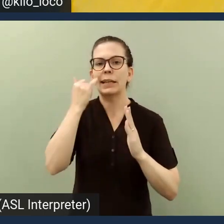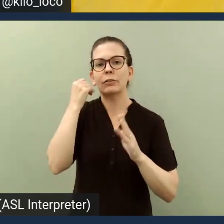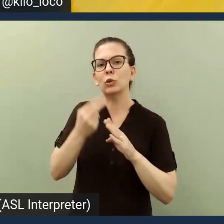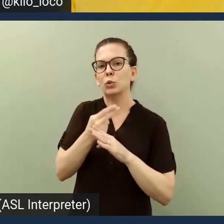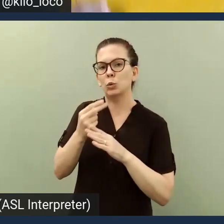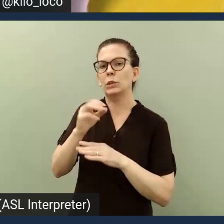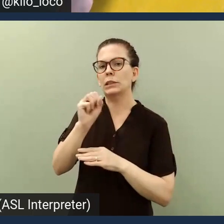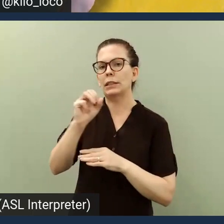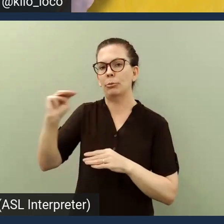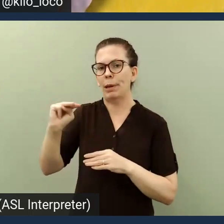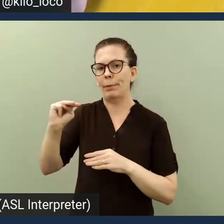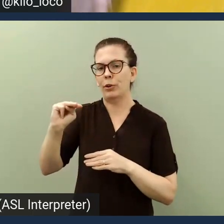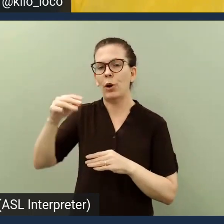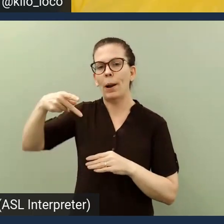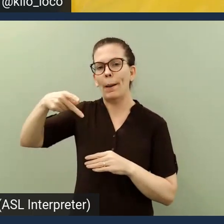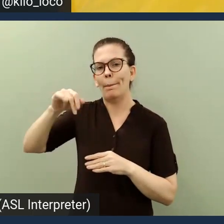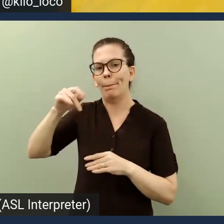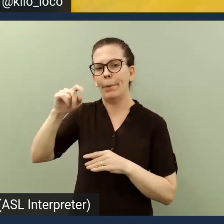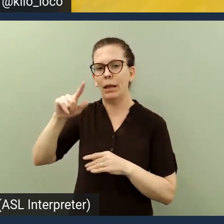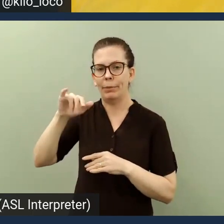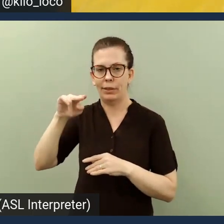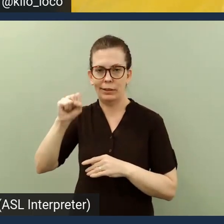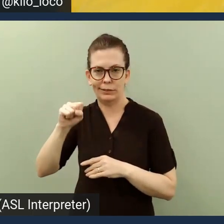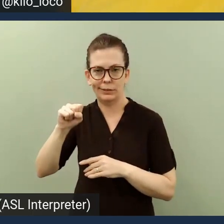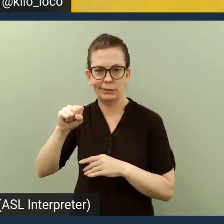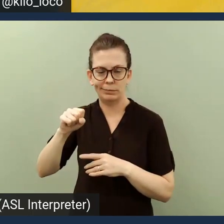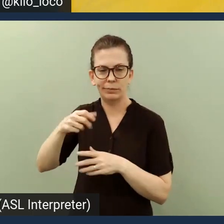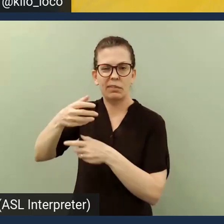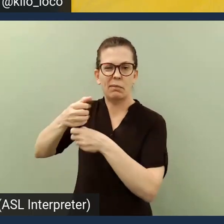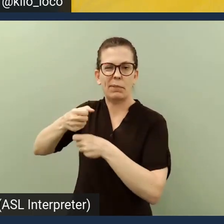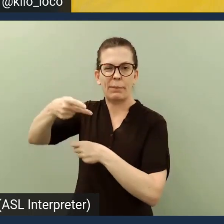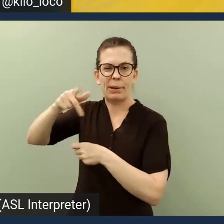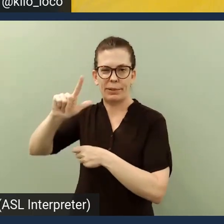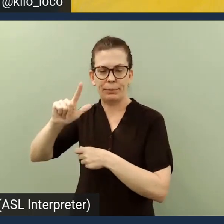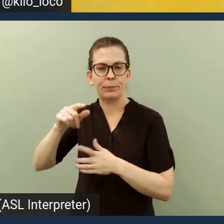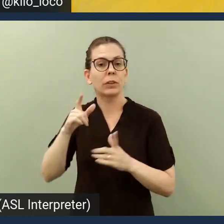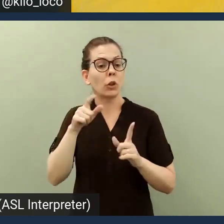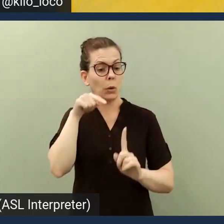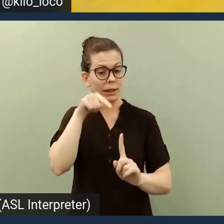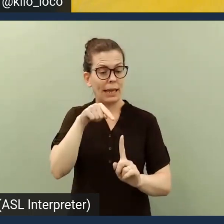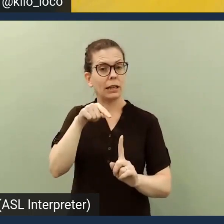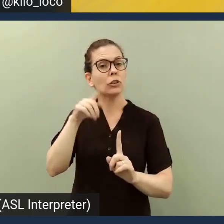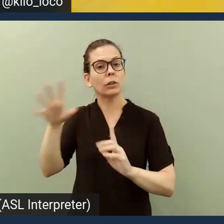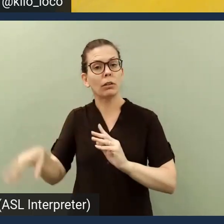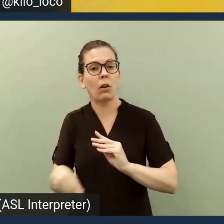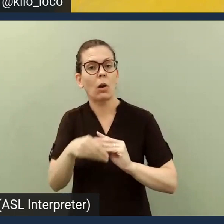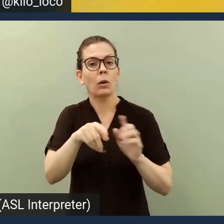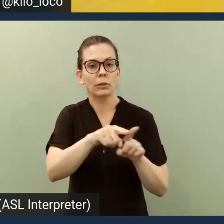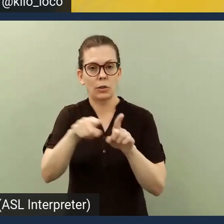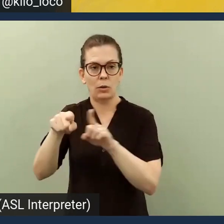In addition, you can bring that into a larger CI/CD workflow, so now if you're in, again,